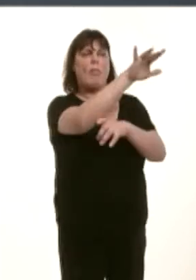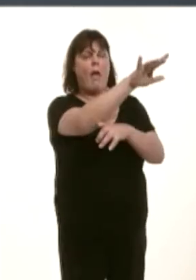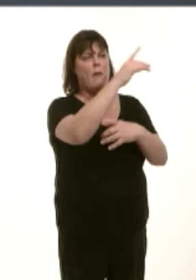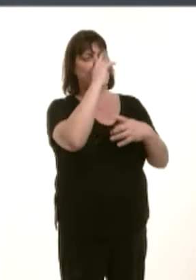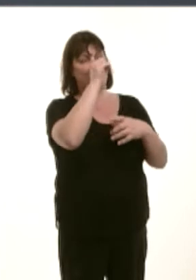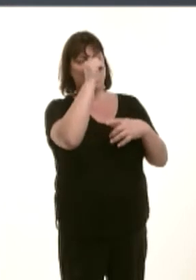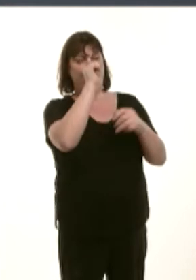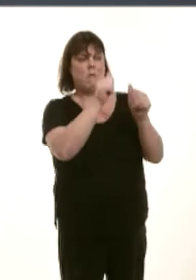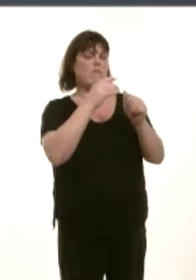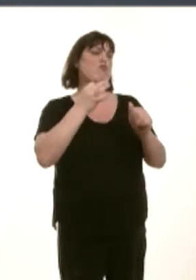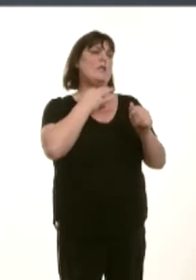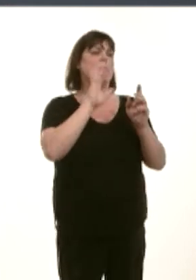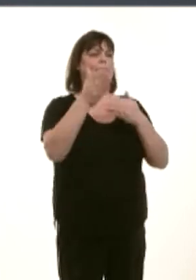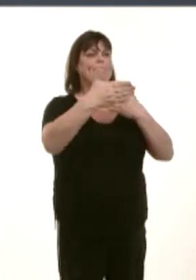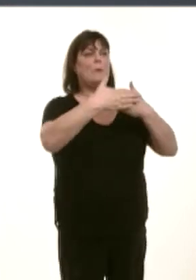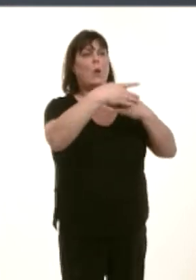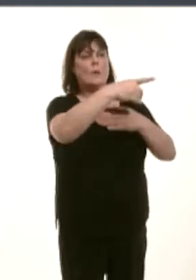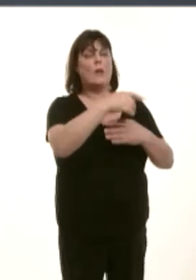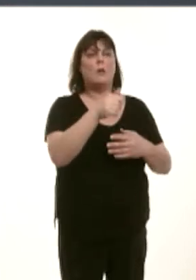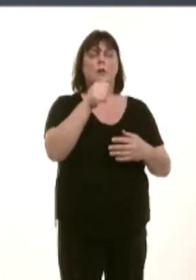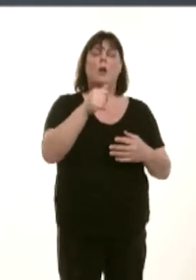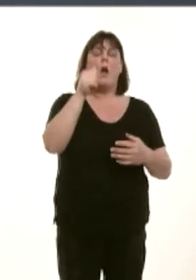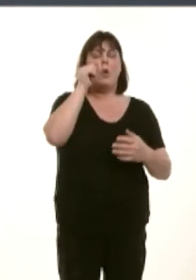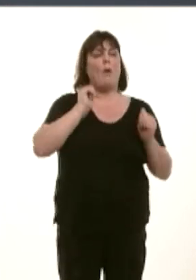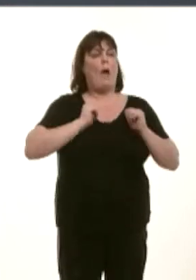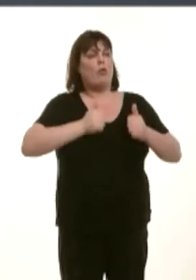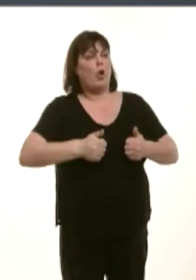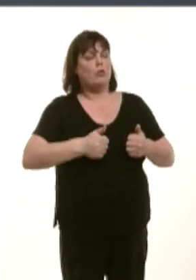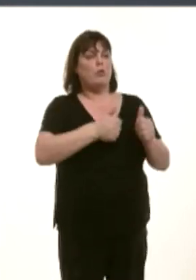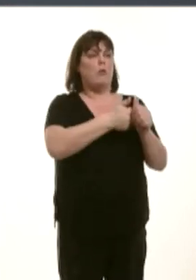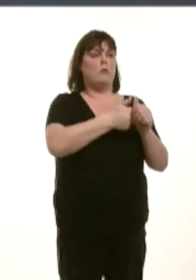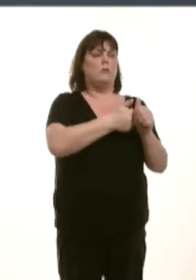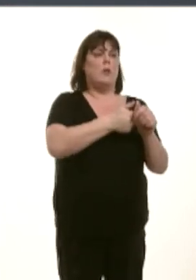Now, the agriculture industry and prospective buyers did everything they could, I think,